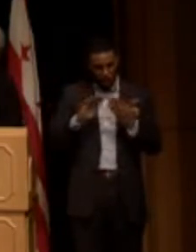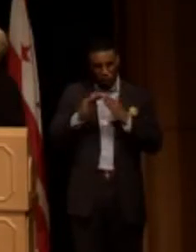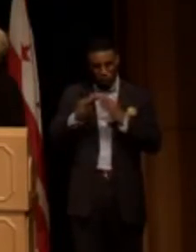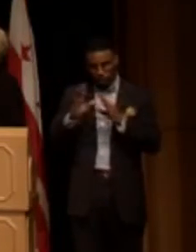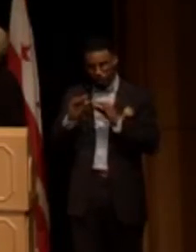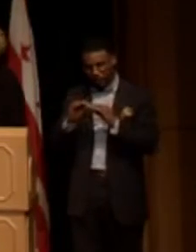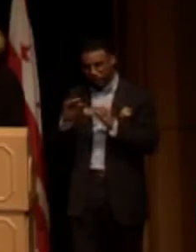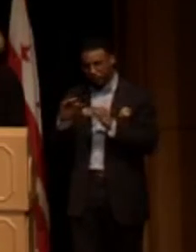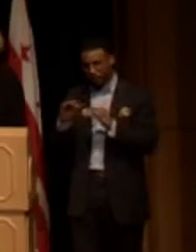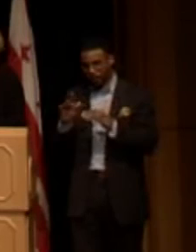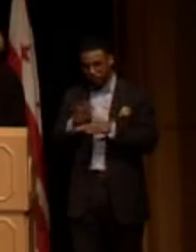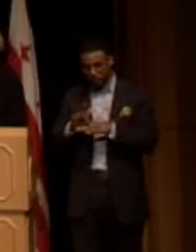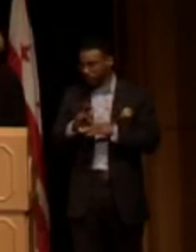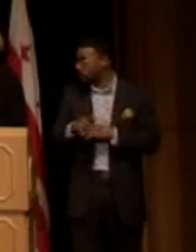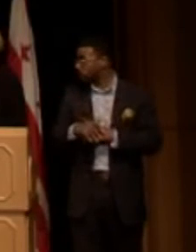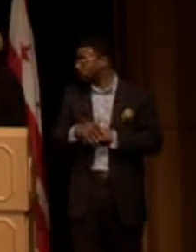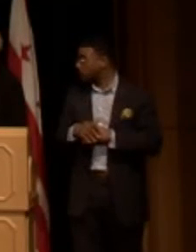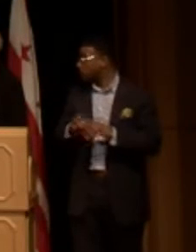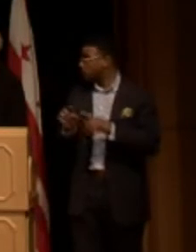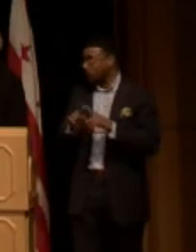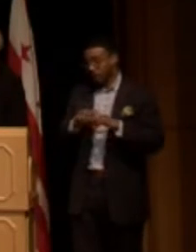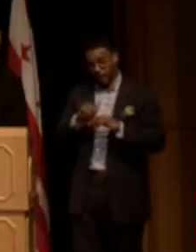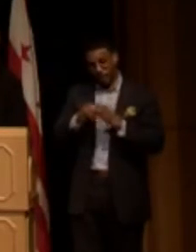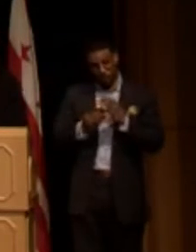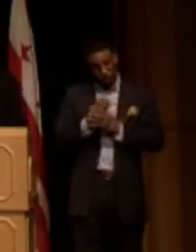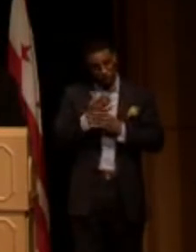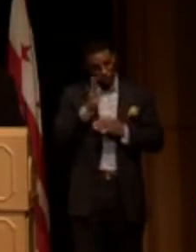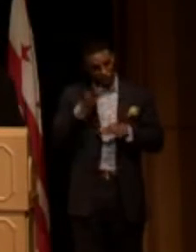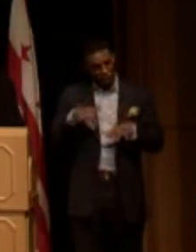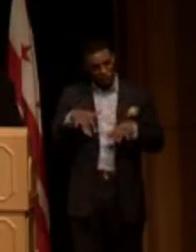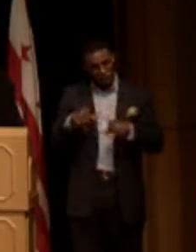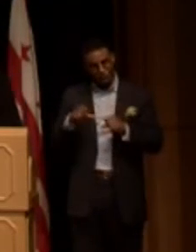MEETING SPACE AND IN THIS SPRING WE'RE GOING TO HOLD A COMMUNITY